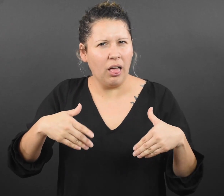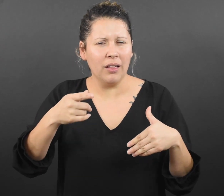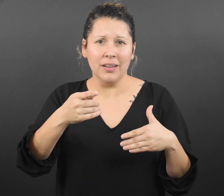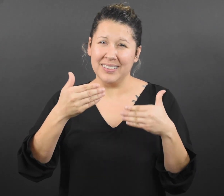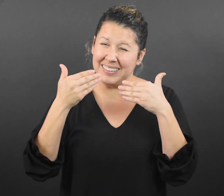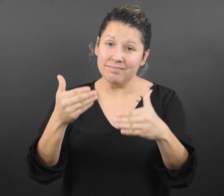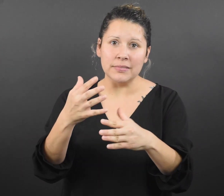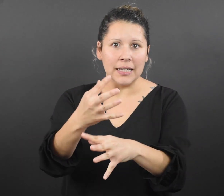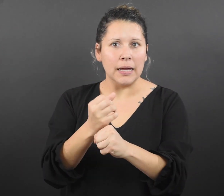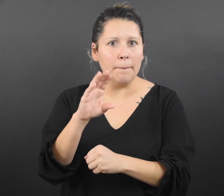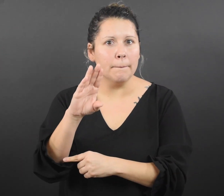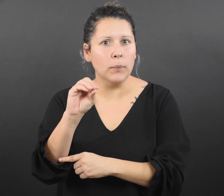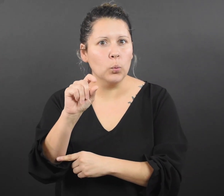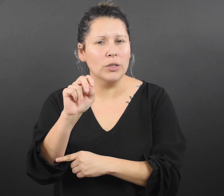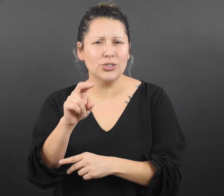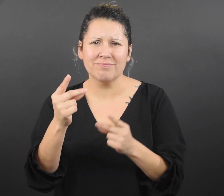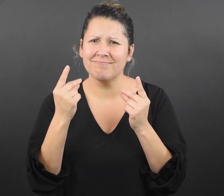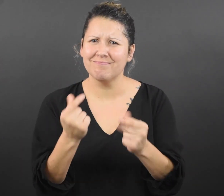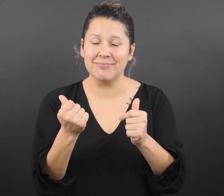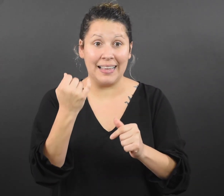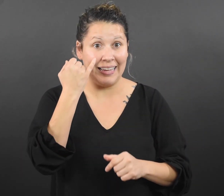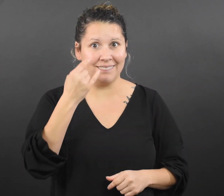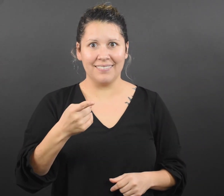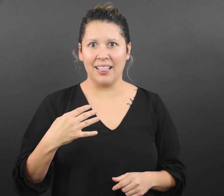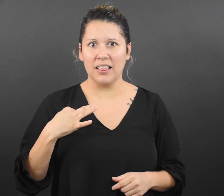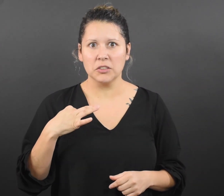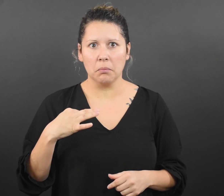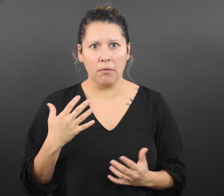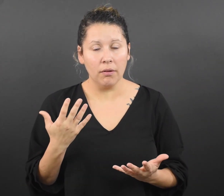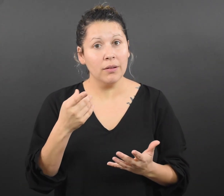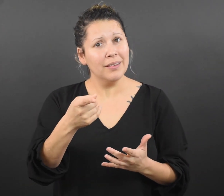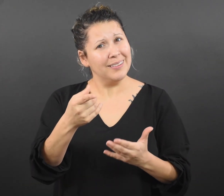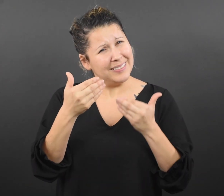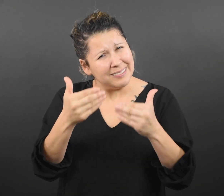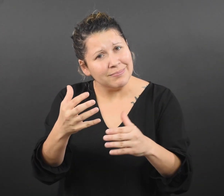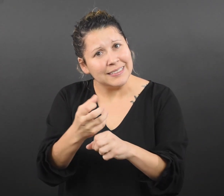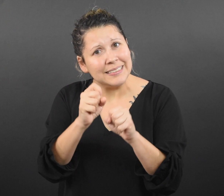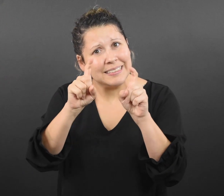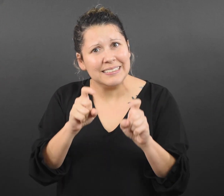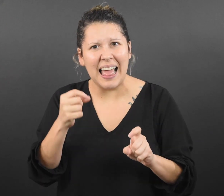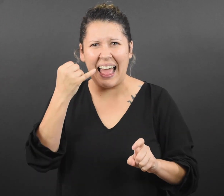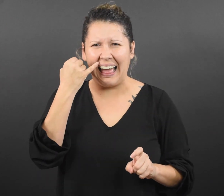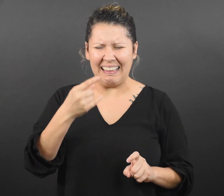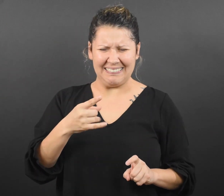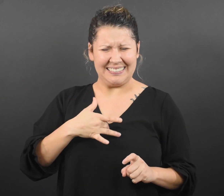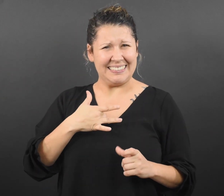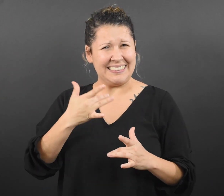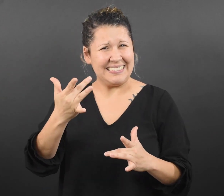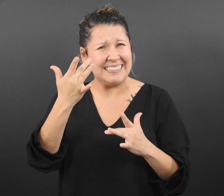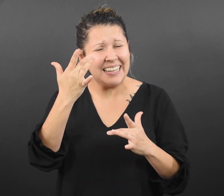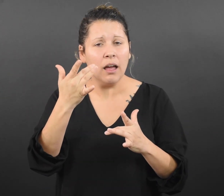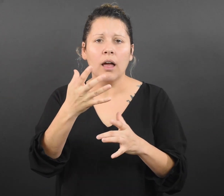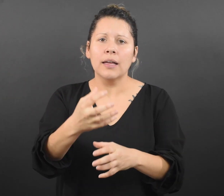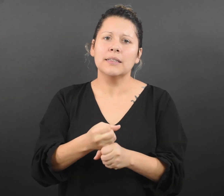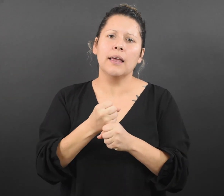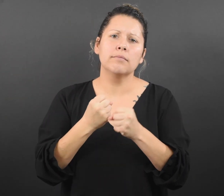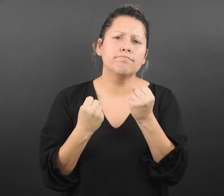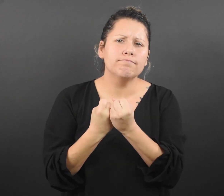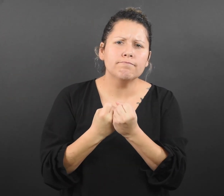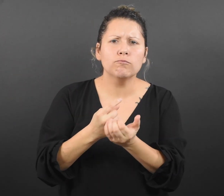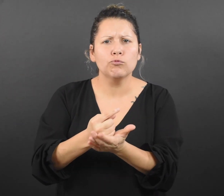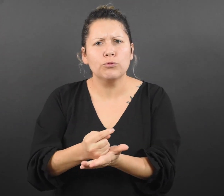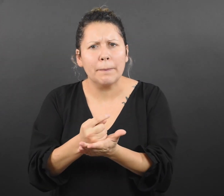if you’re eligible. Get tested if you are feeling ill so you can get the treatment you need.”